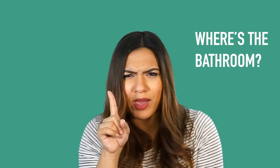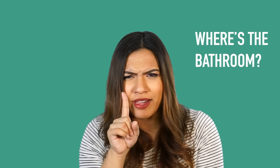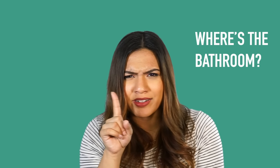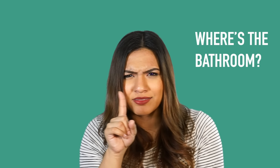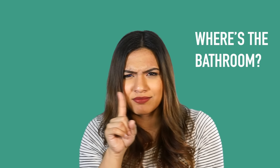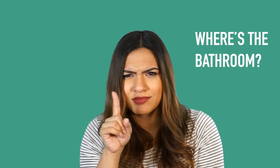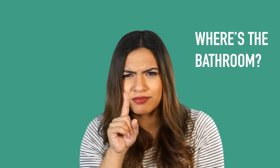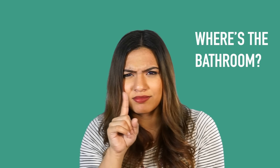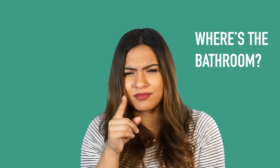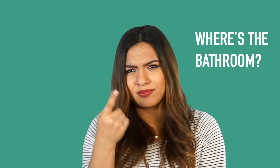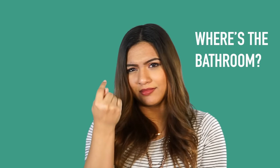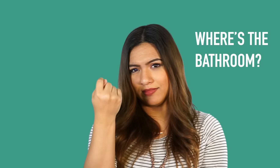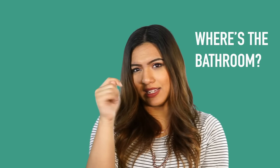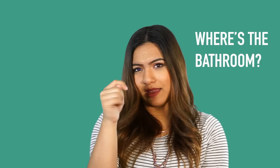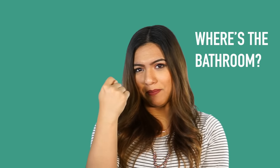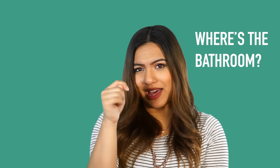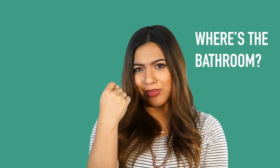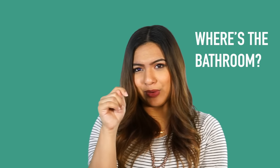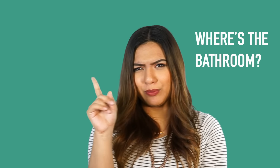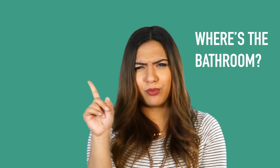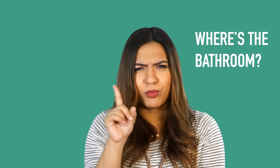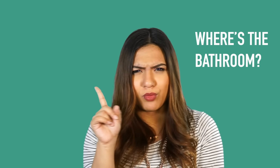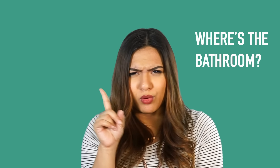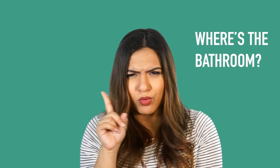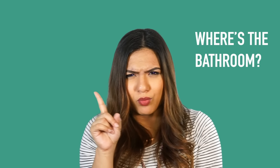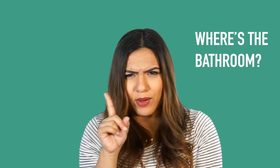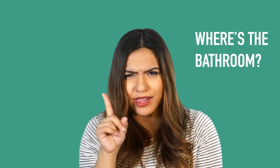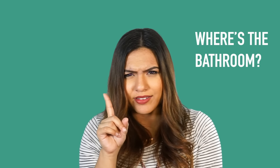where. Bathroom where.